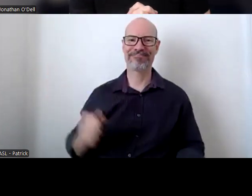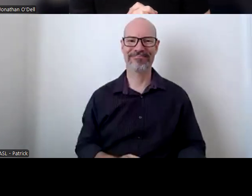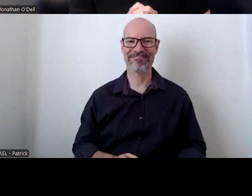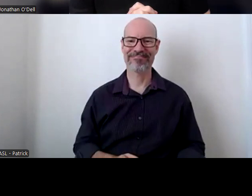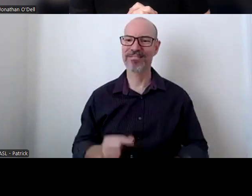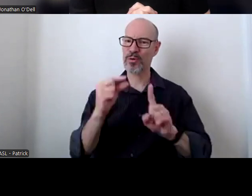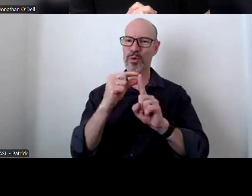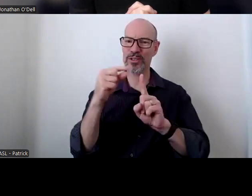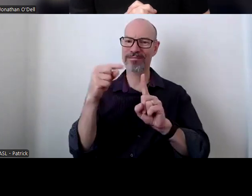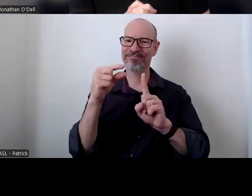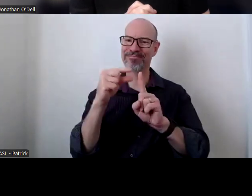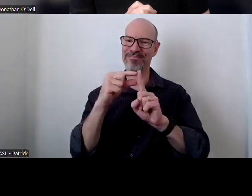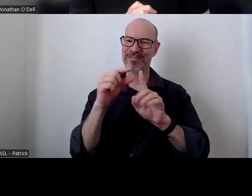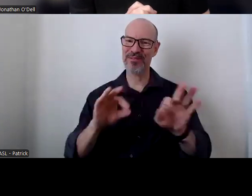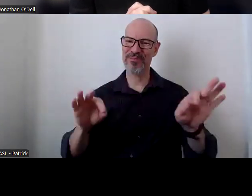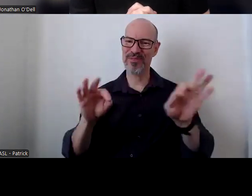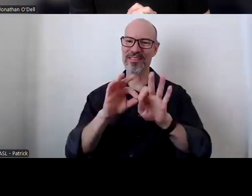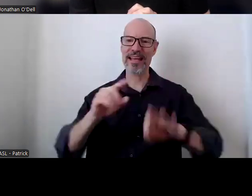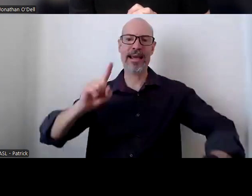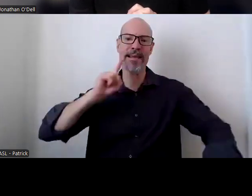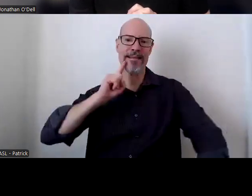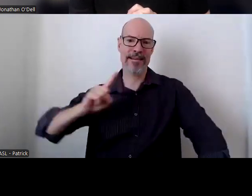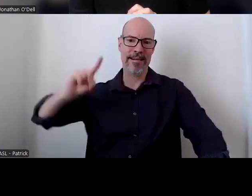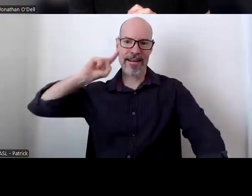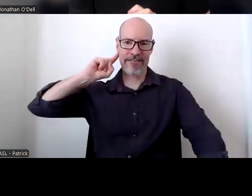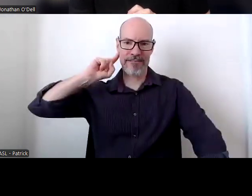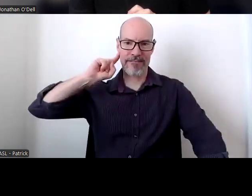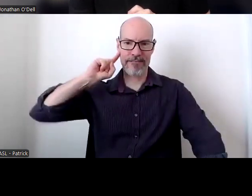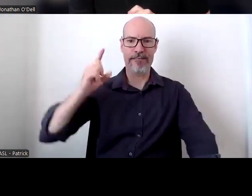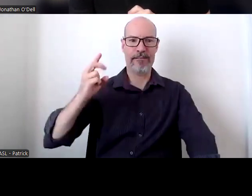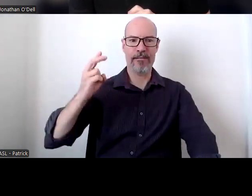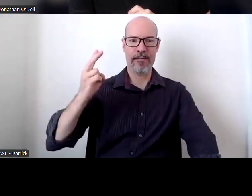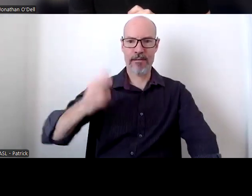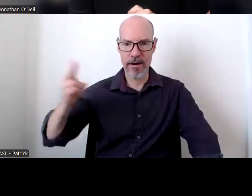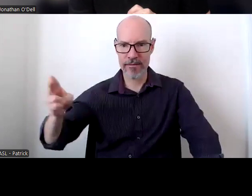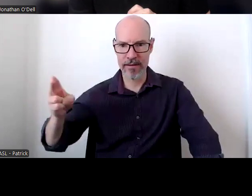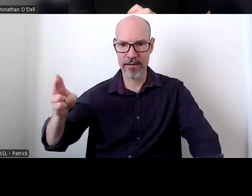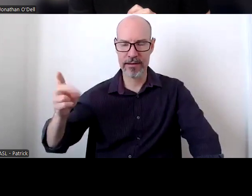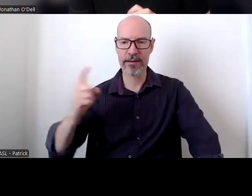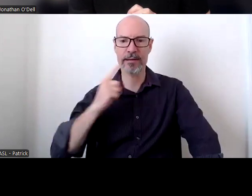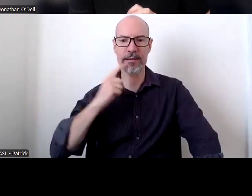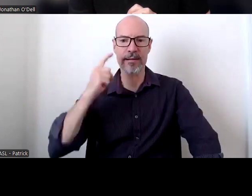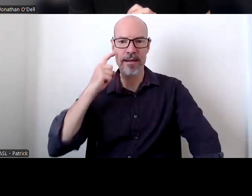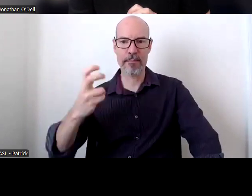Yes, the wording is important. You want to say deaf, hard of hearing, and Deaf-Blind.